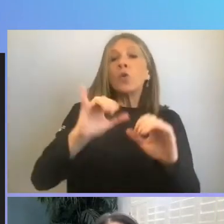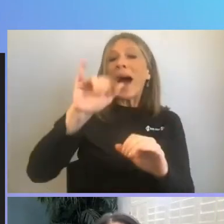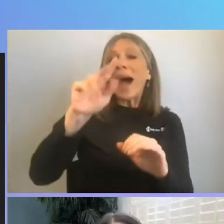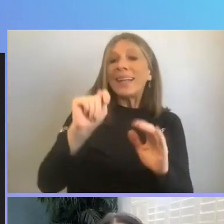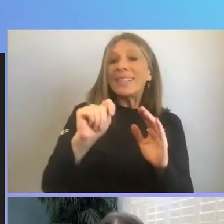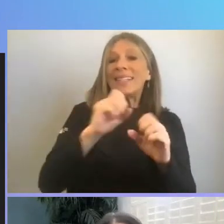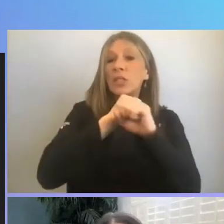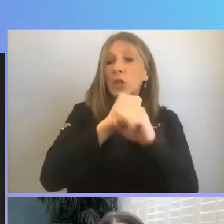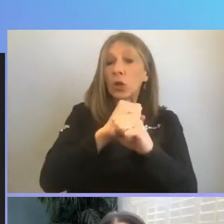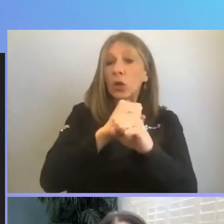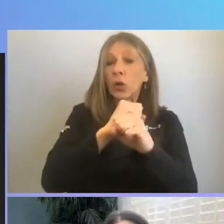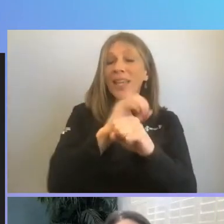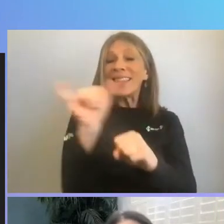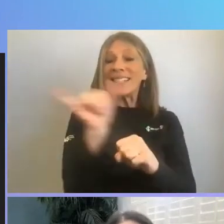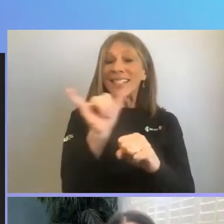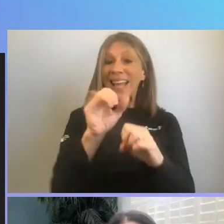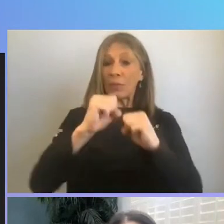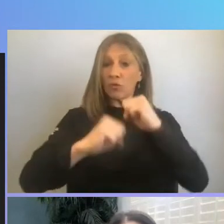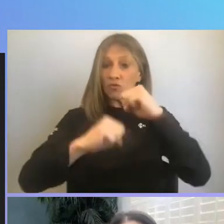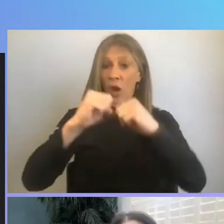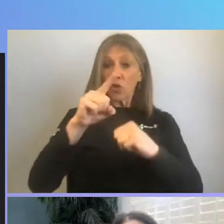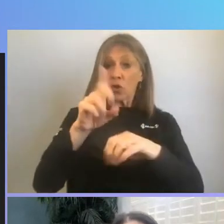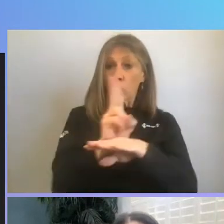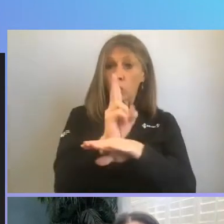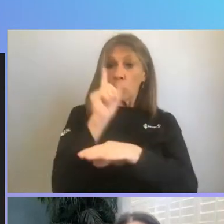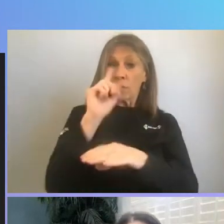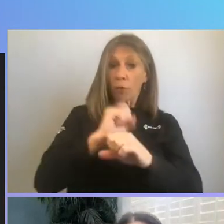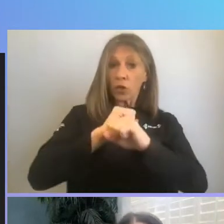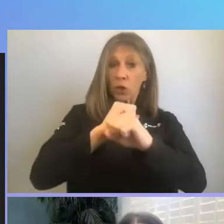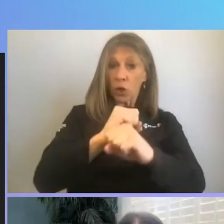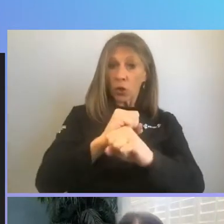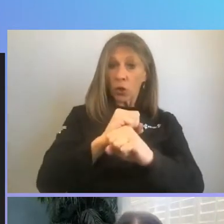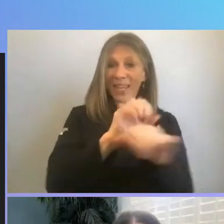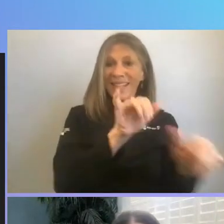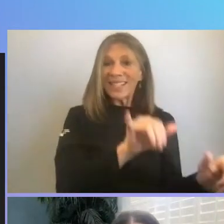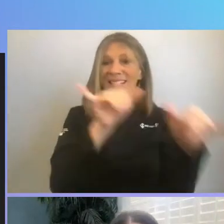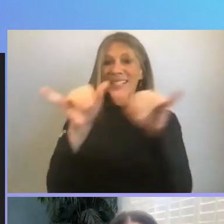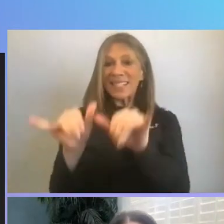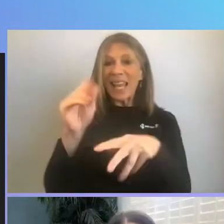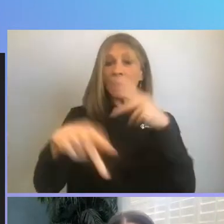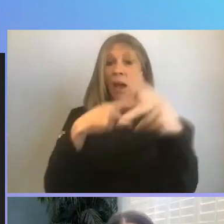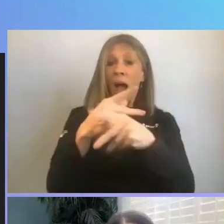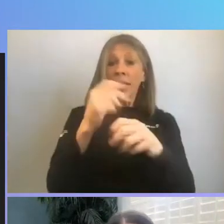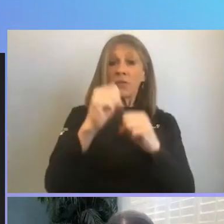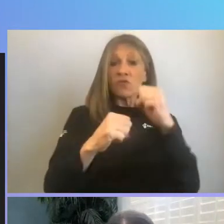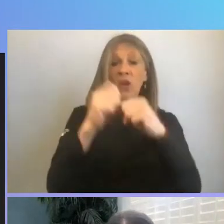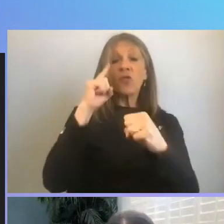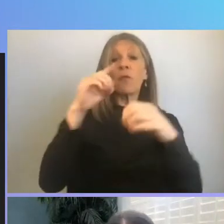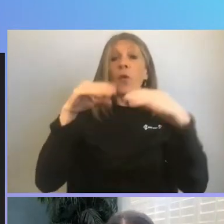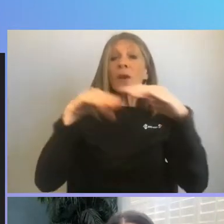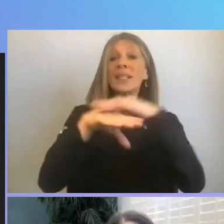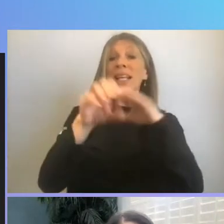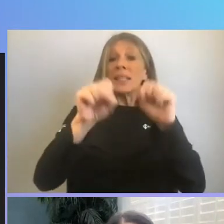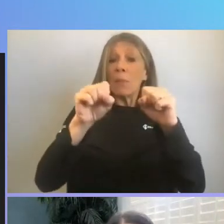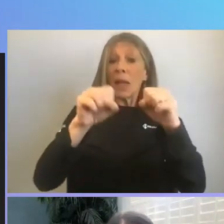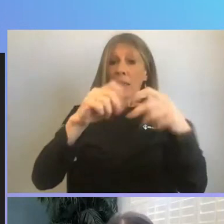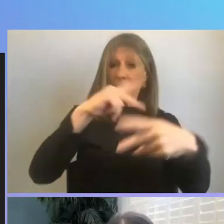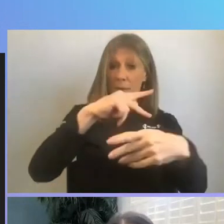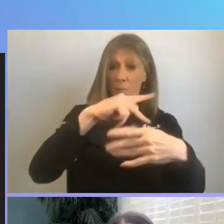thing. That same structure that you use for security is the same type of structure for an accessibility program. Um, and